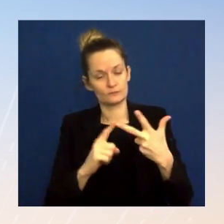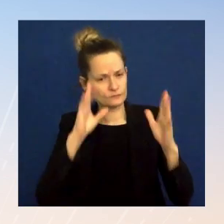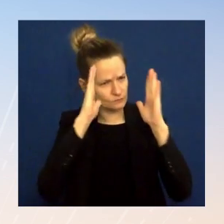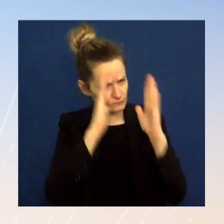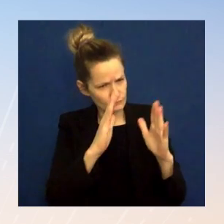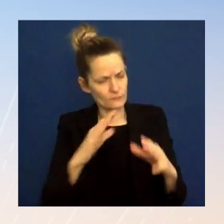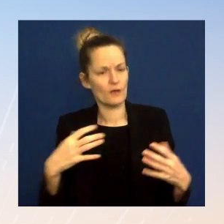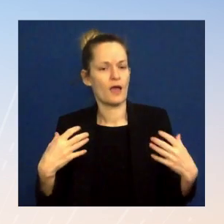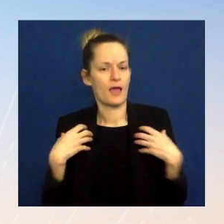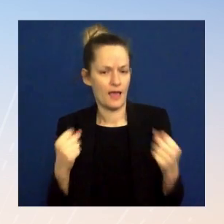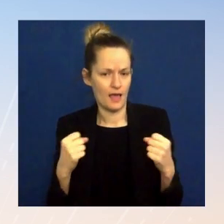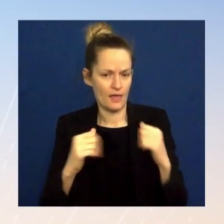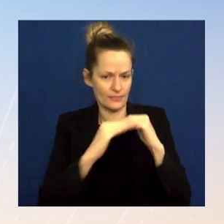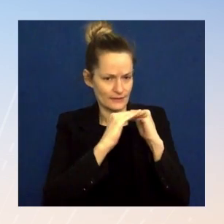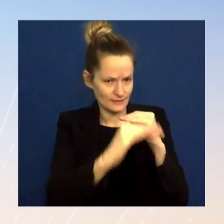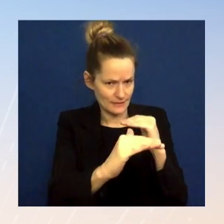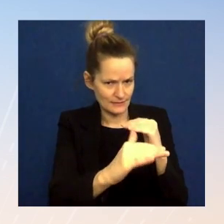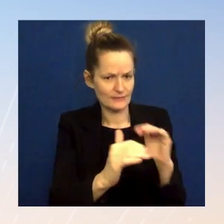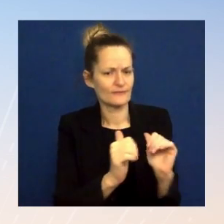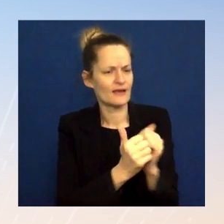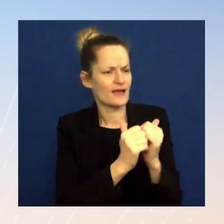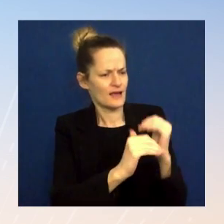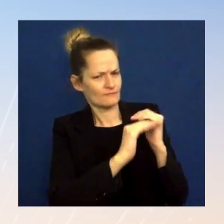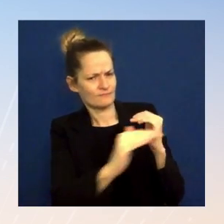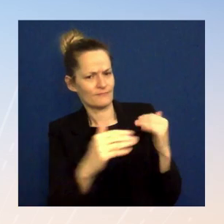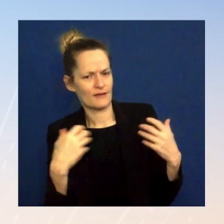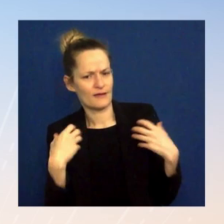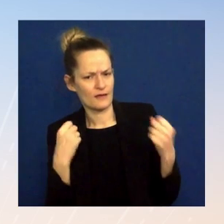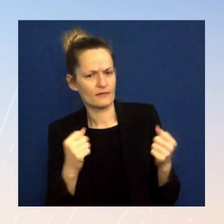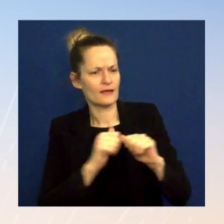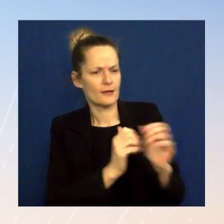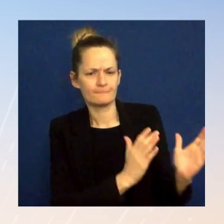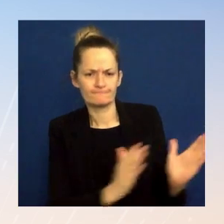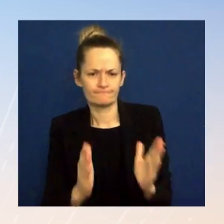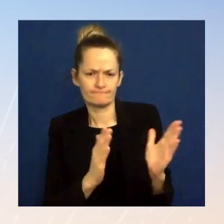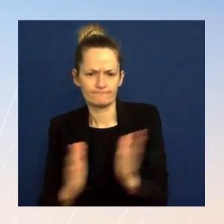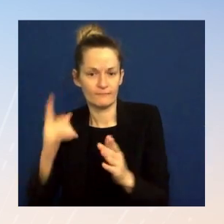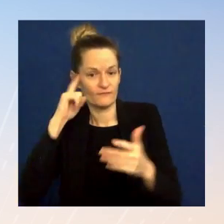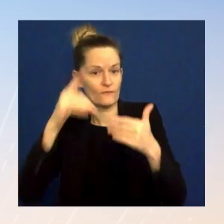and prevent the next pandemic, there are also open questions that will be worked right through the weekend